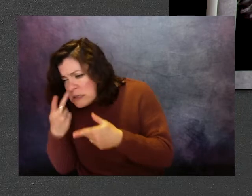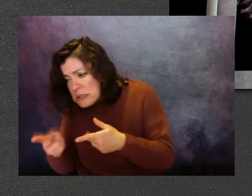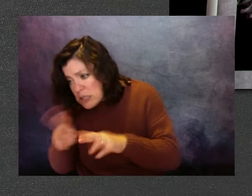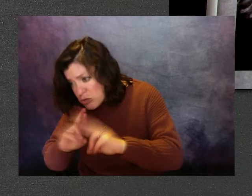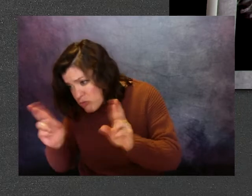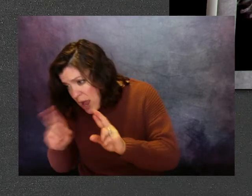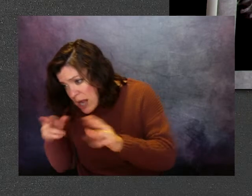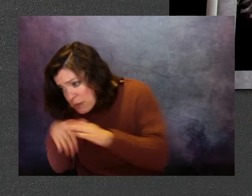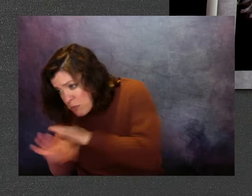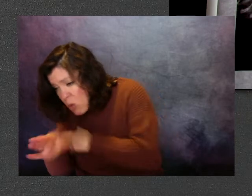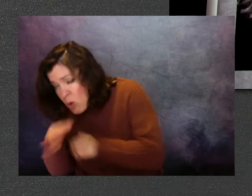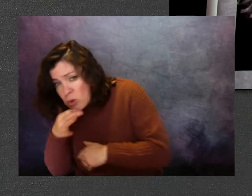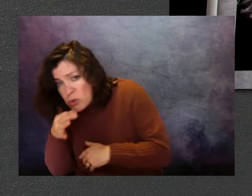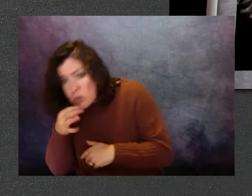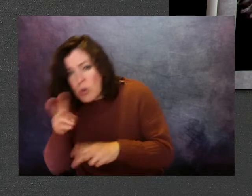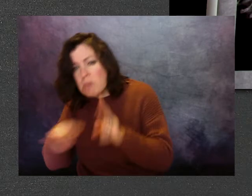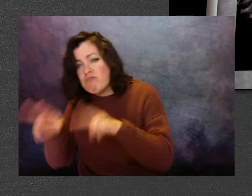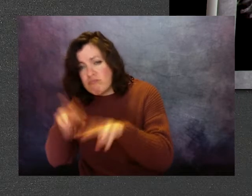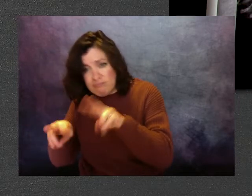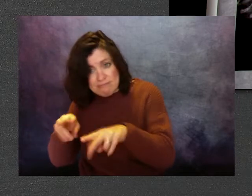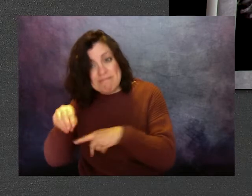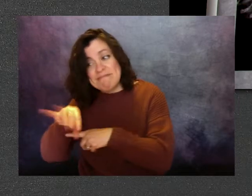the mother is. That's kinda neat, isn't it?